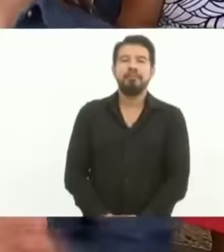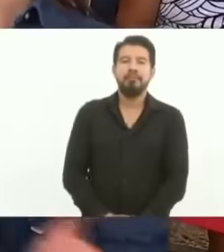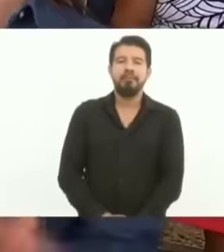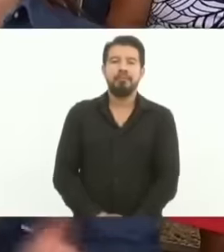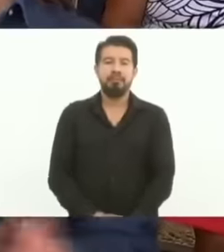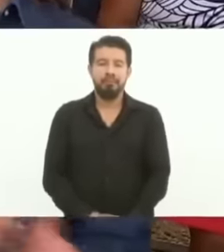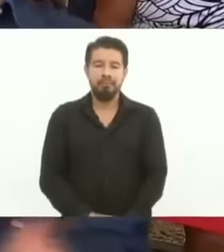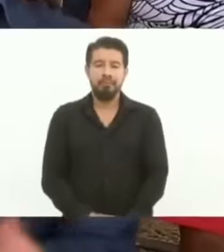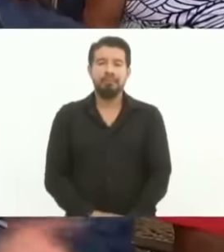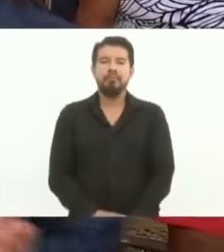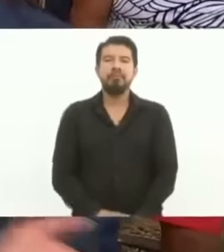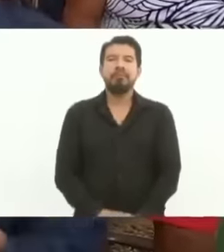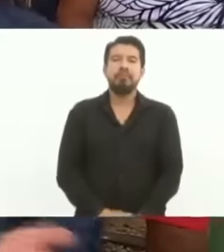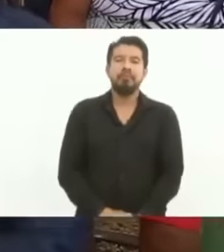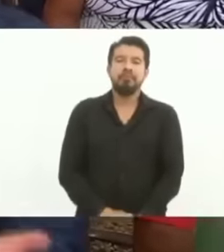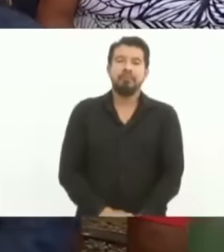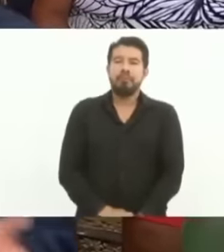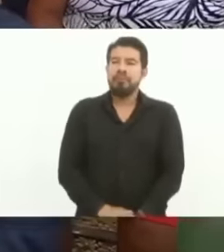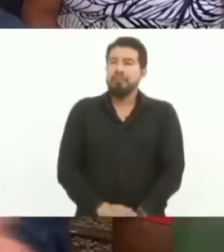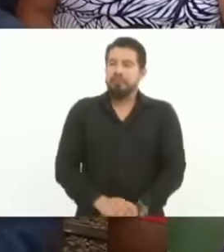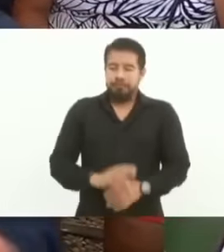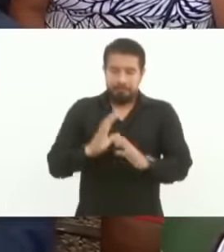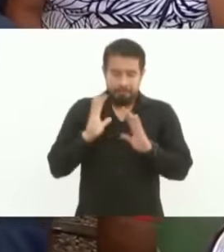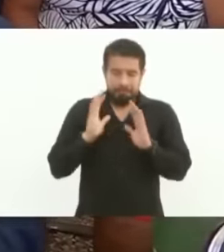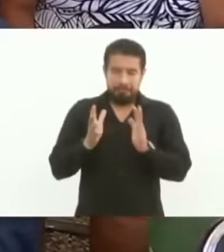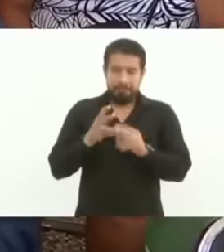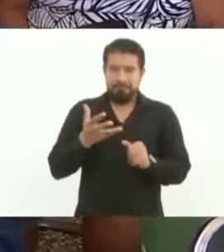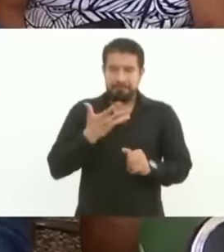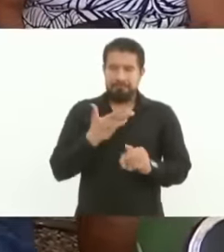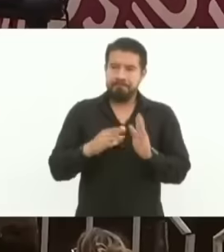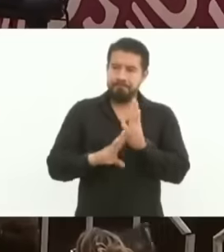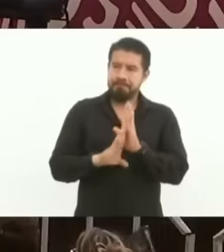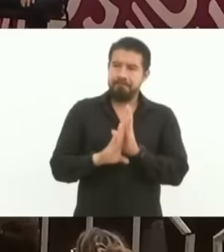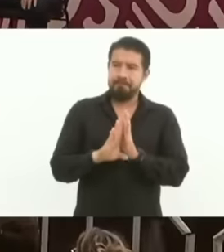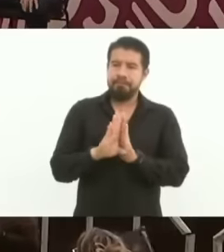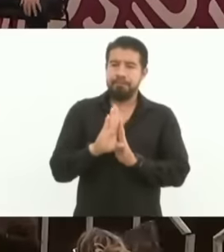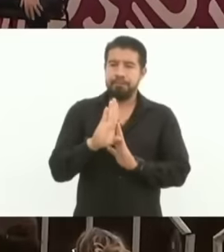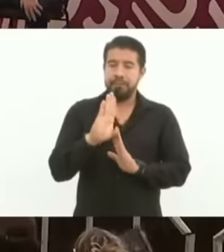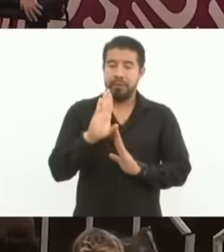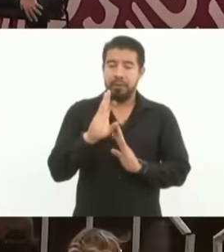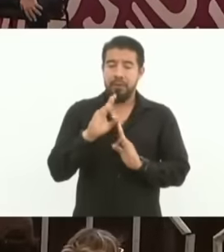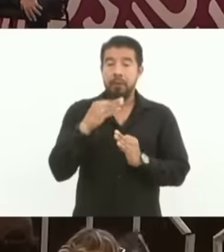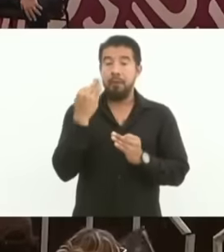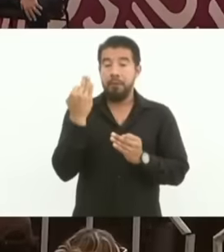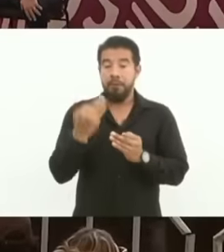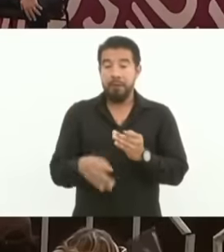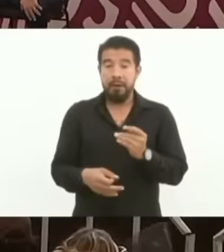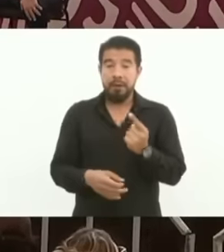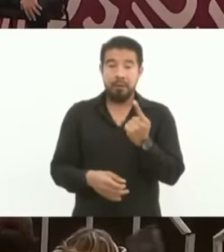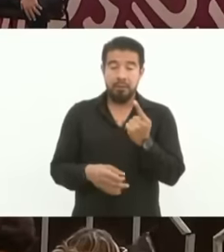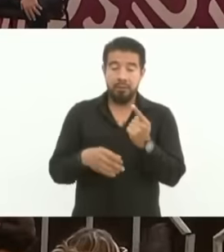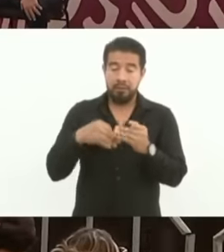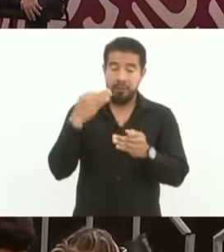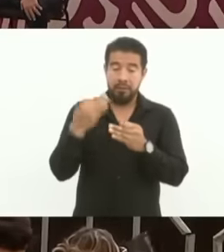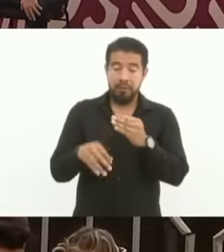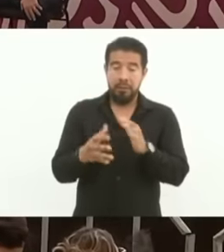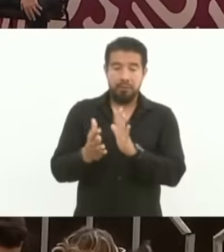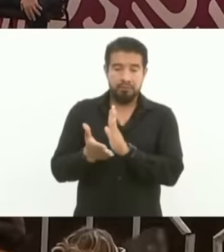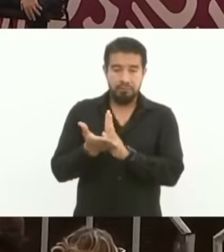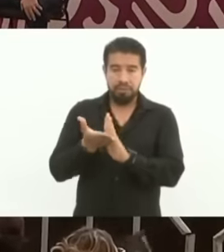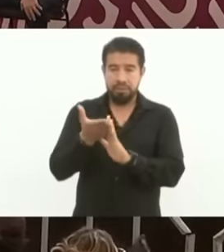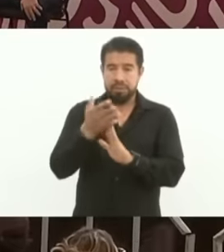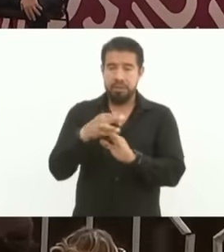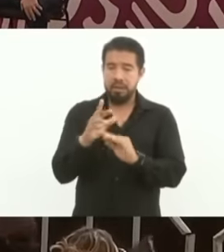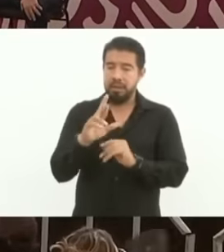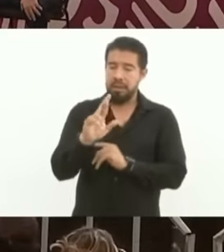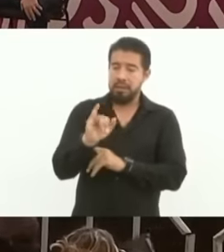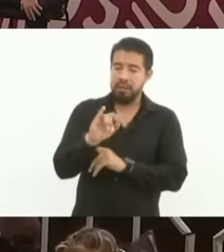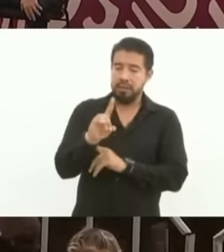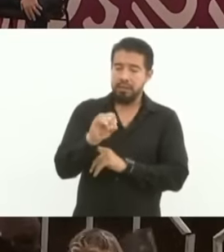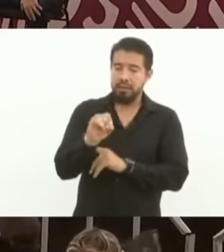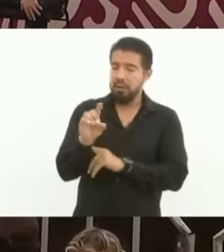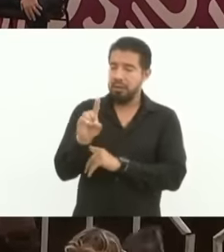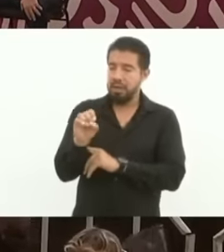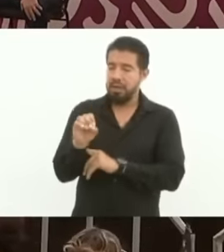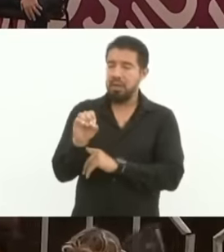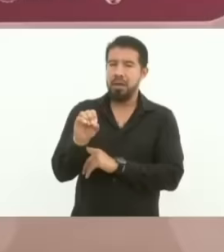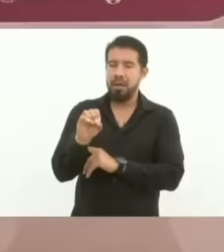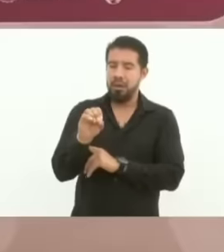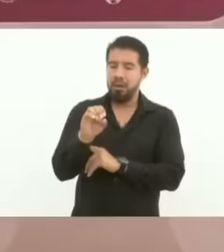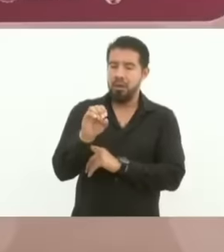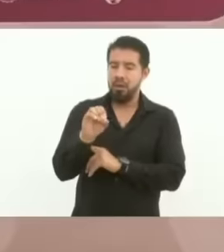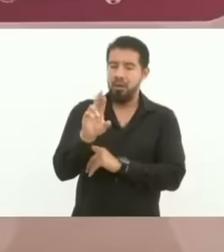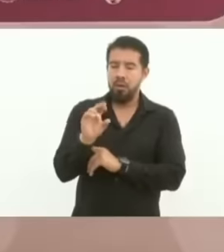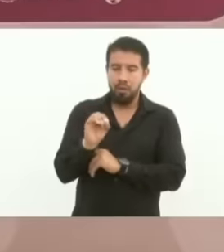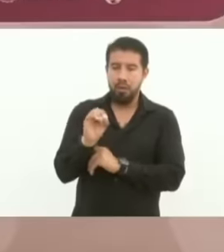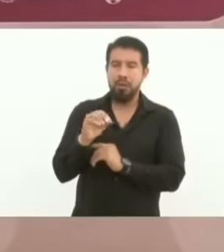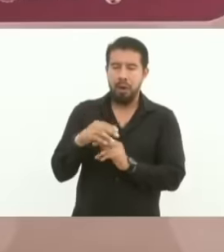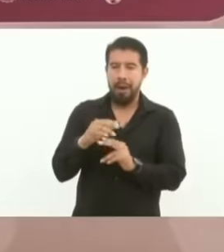have that progress, we still need to finish it. The Roro bridge and the road from here to the